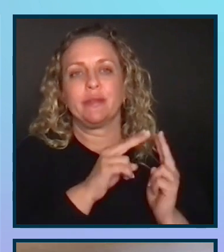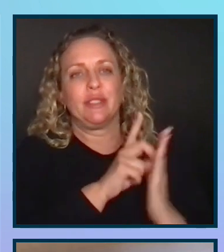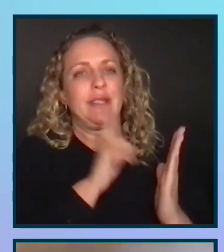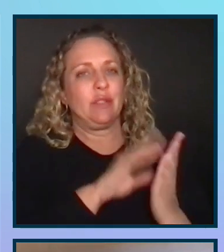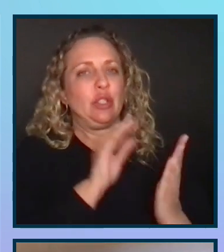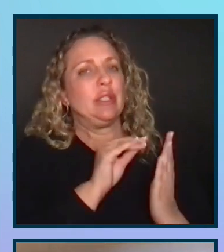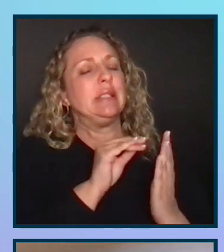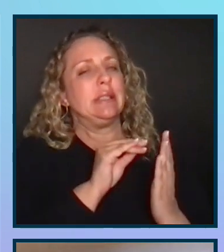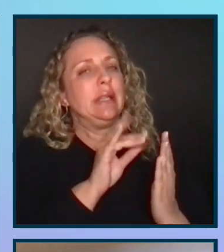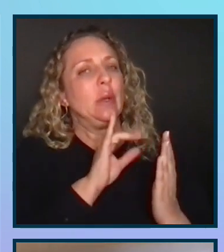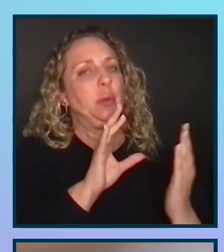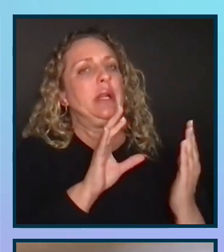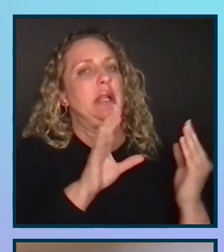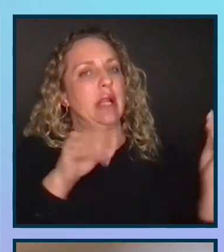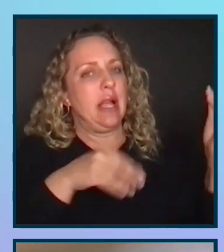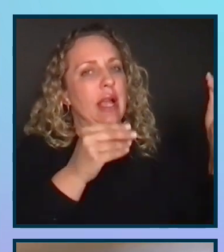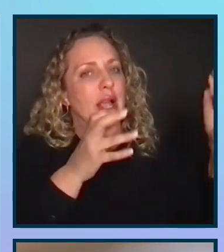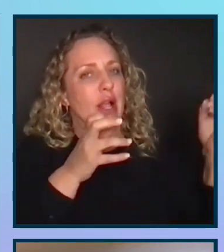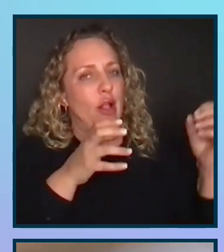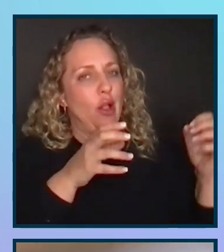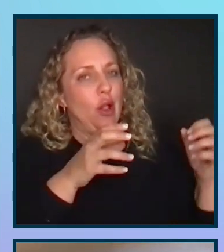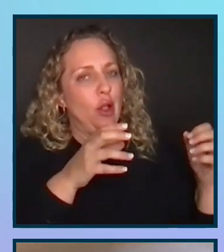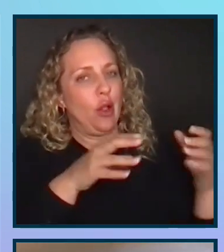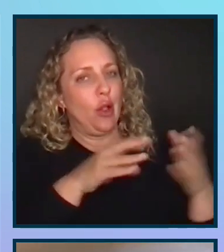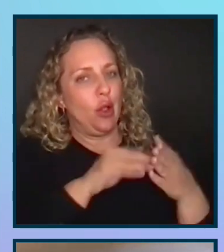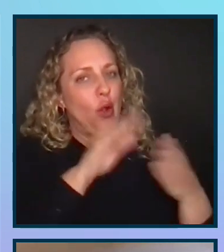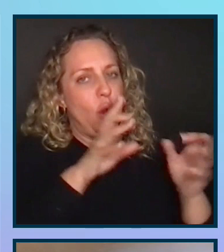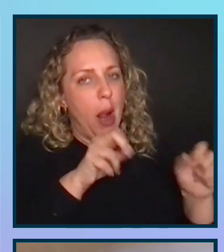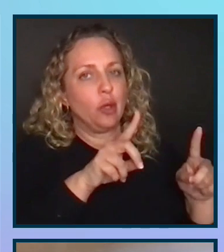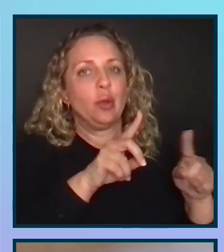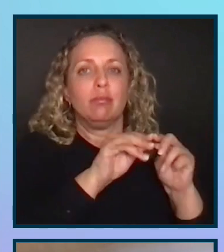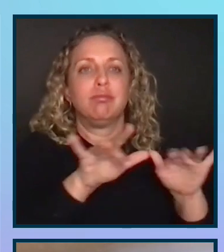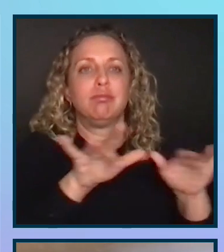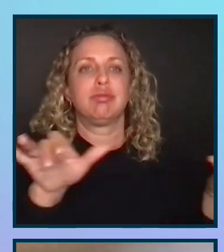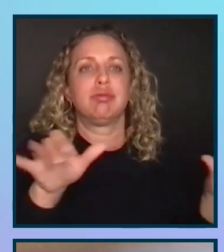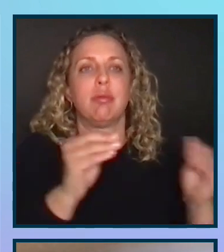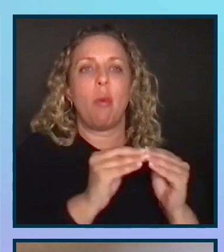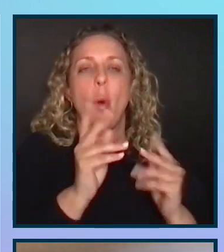Universal Design for Learning extends learning opportunities to more people regardless of their abilities,